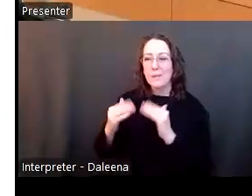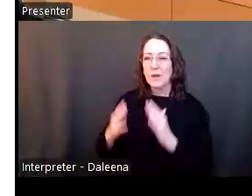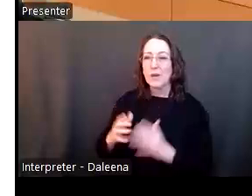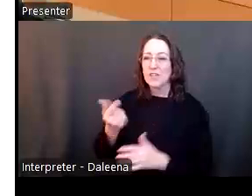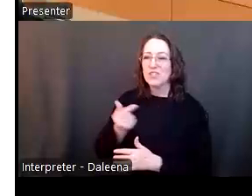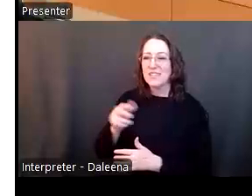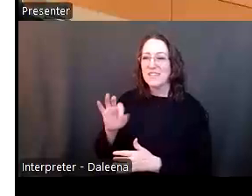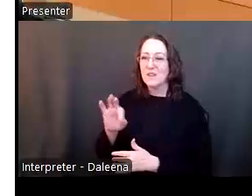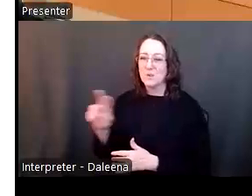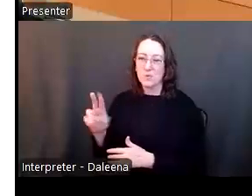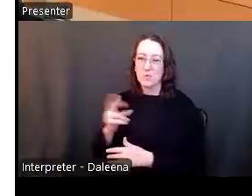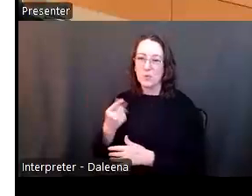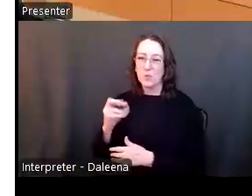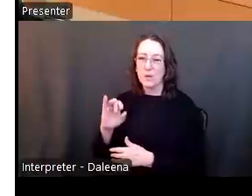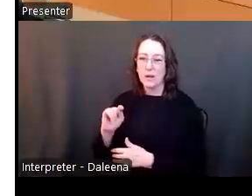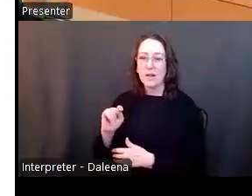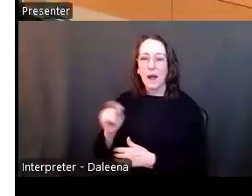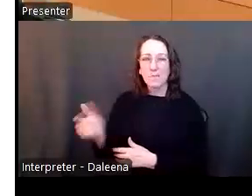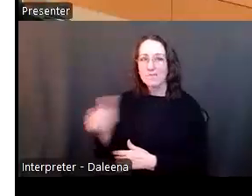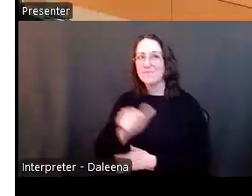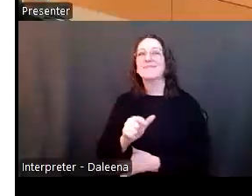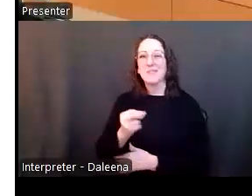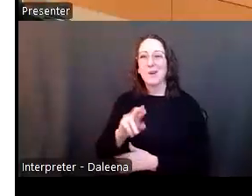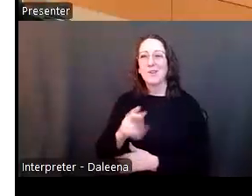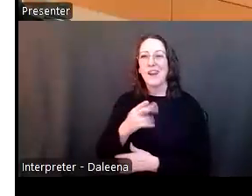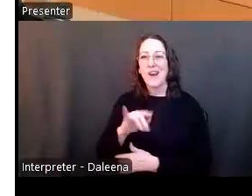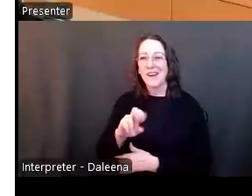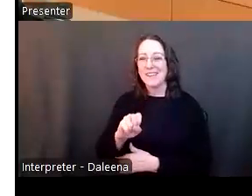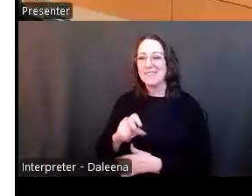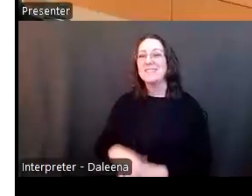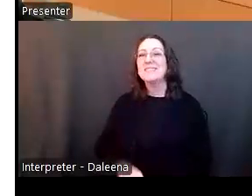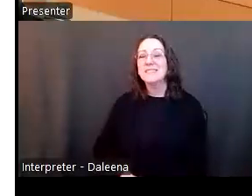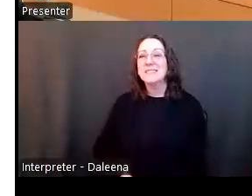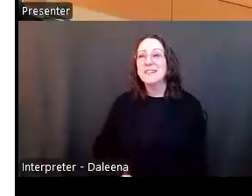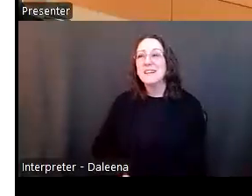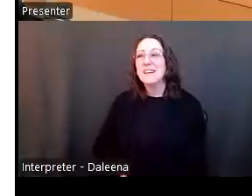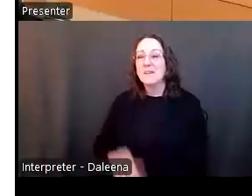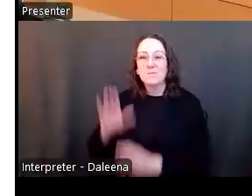so it's actually I might bounce it back to you Dr Harris um I've seen incredible impact of having a